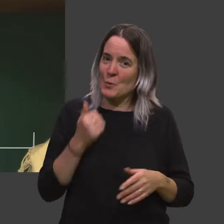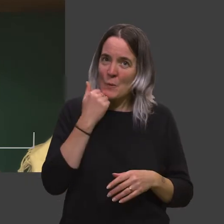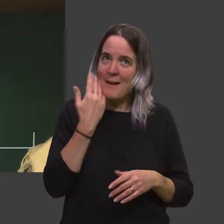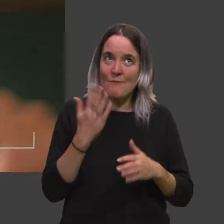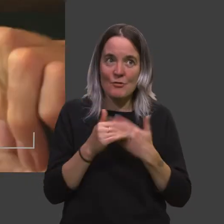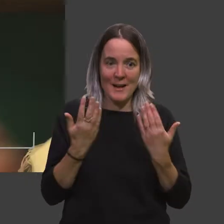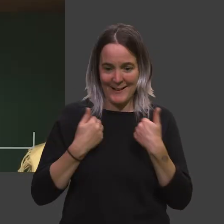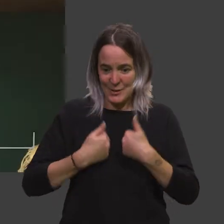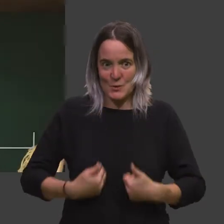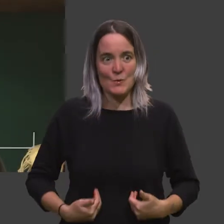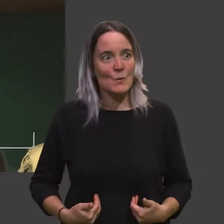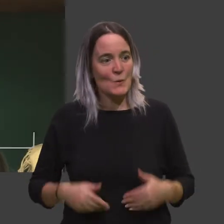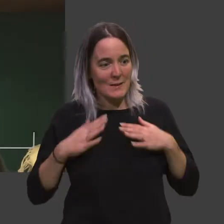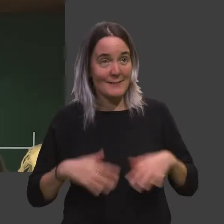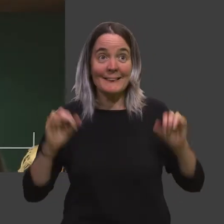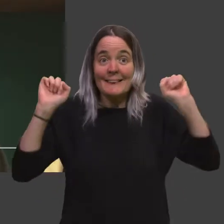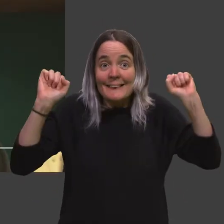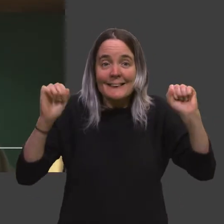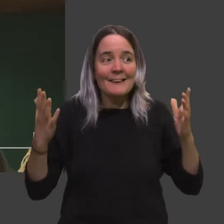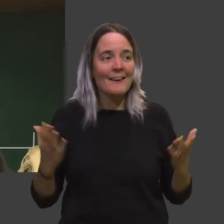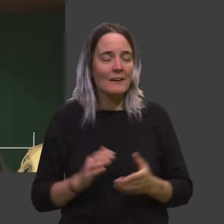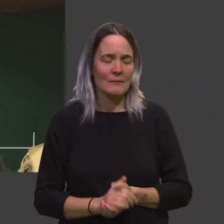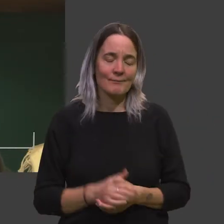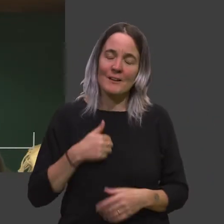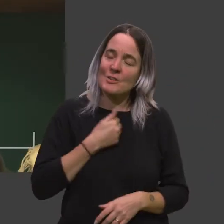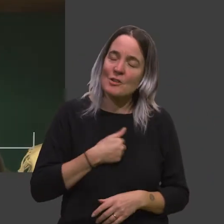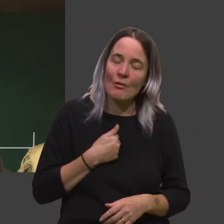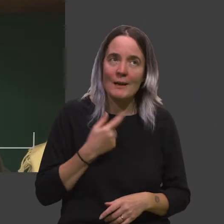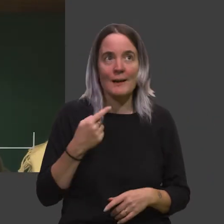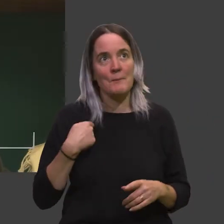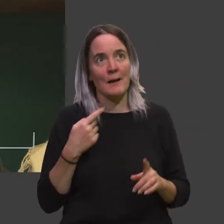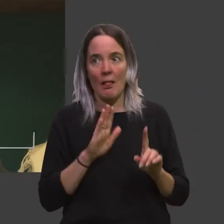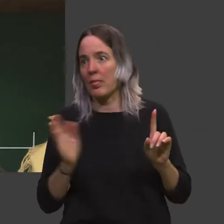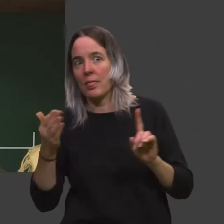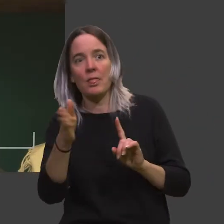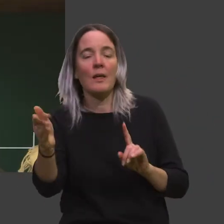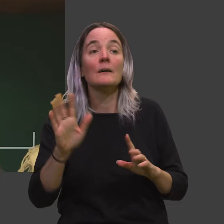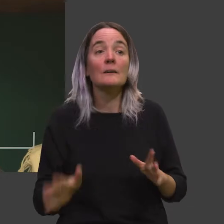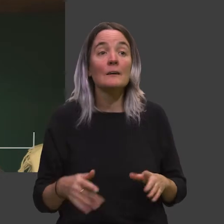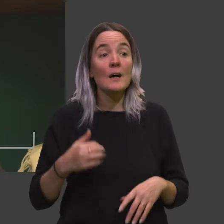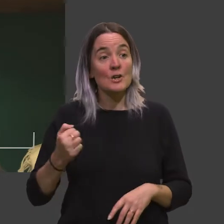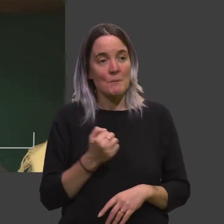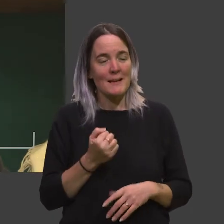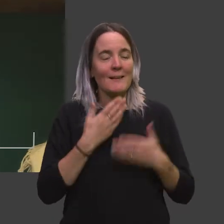[ SMALL LAUGH ] Hurrah! Oh, sorry, I'm talking nonsense. I'm meant to be thanking, not complaining!